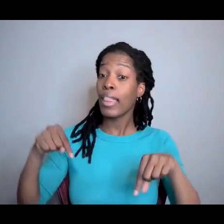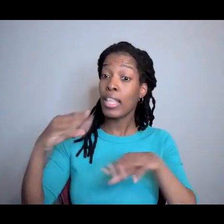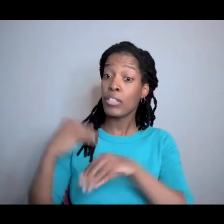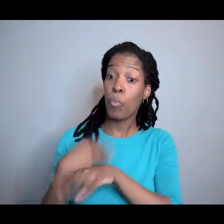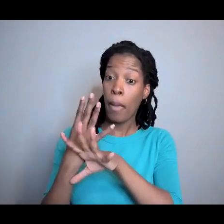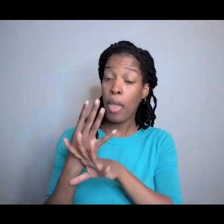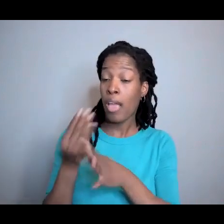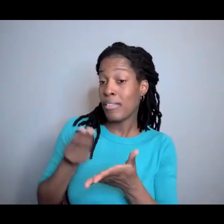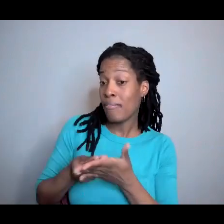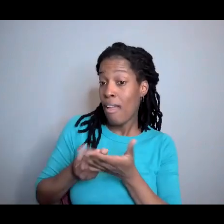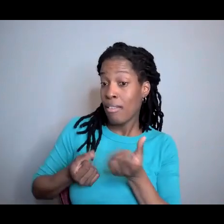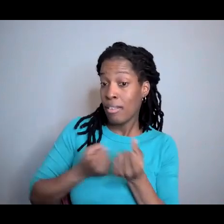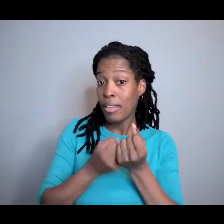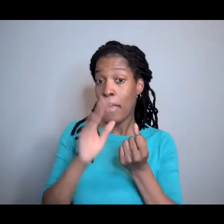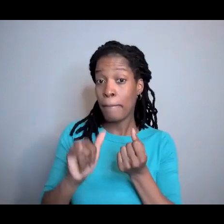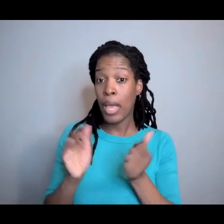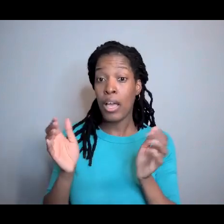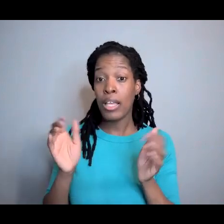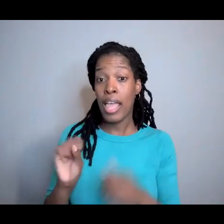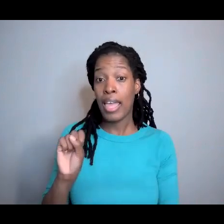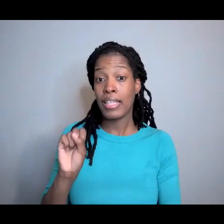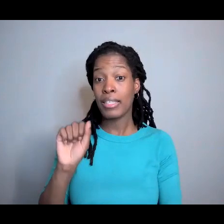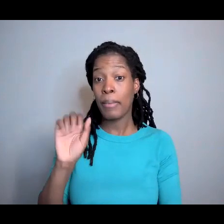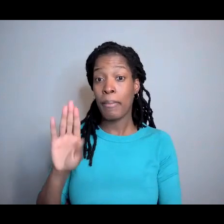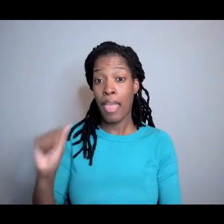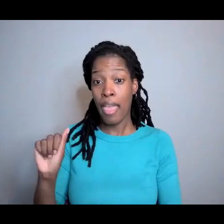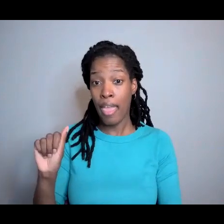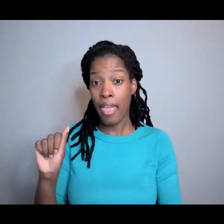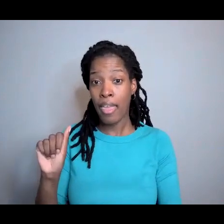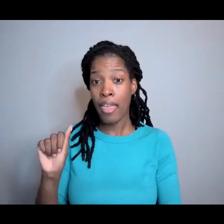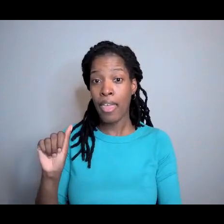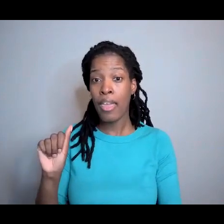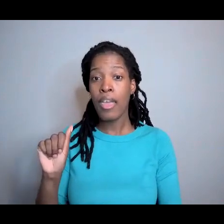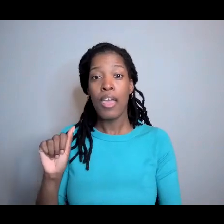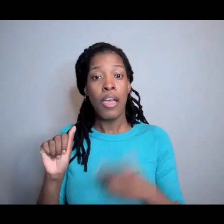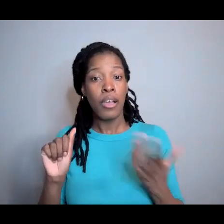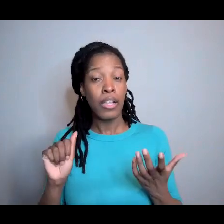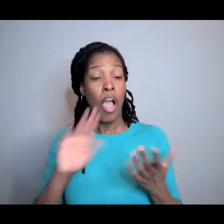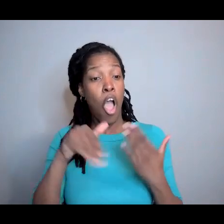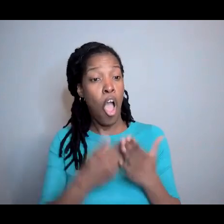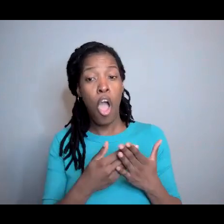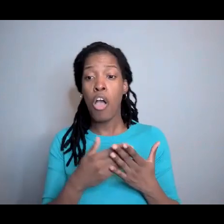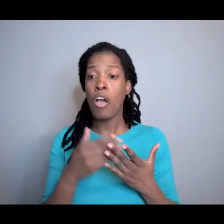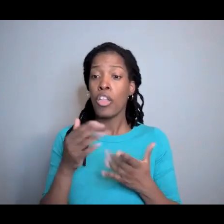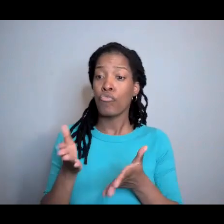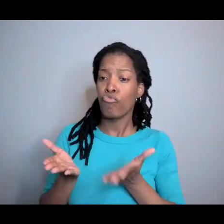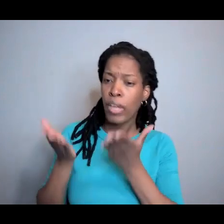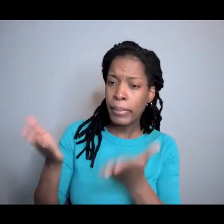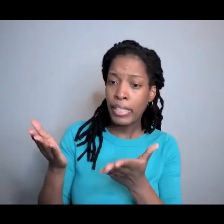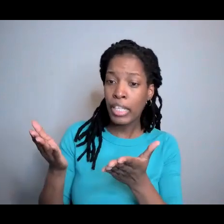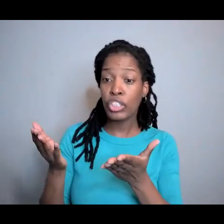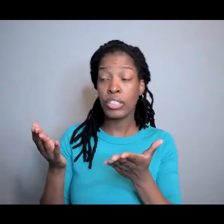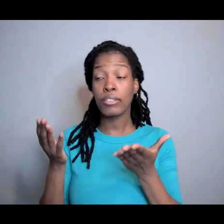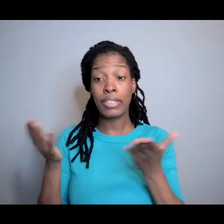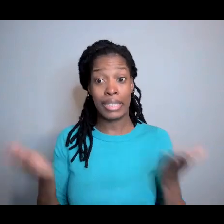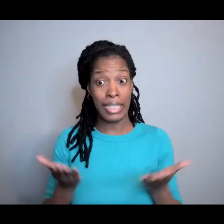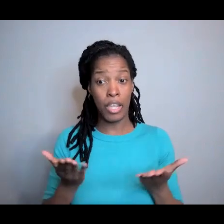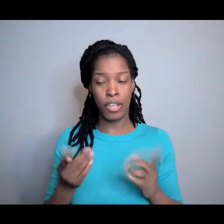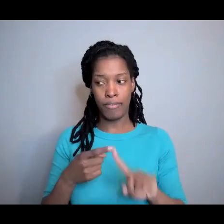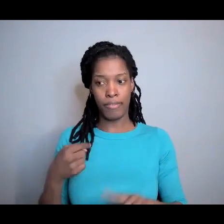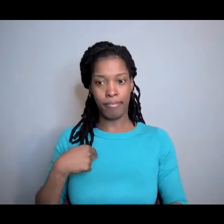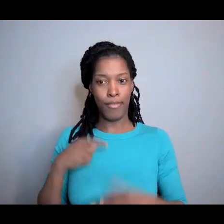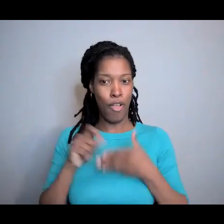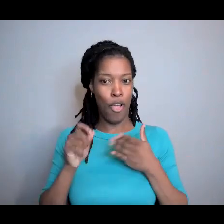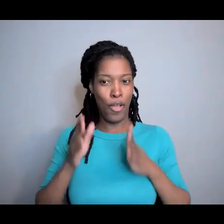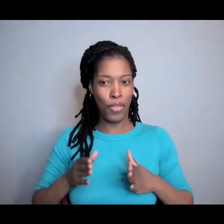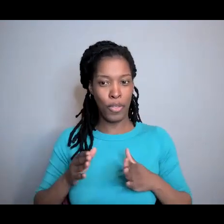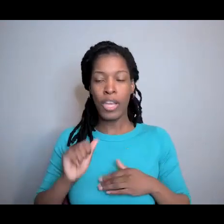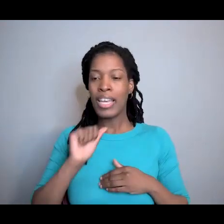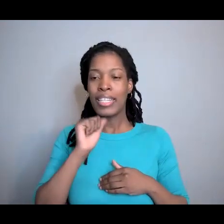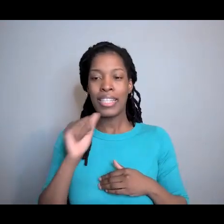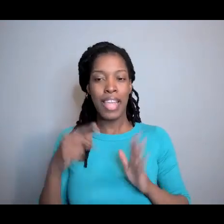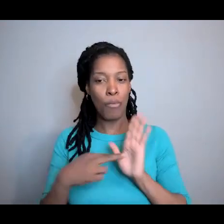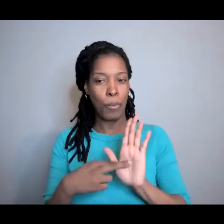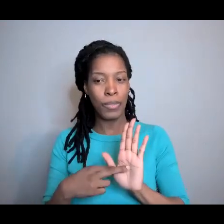Small Business Administration, all the conclusions and recommendations expressed here are those of the authors, and do not necessarily reflect the views of the SBA.